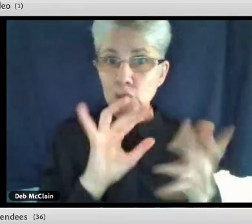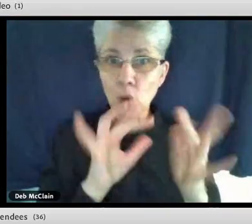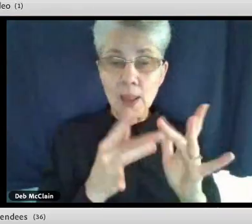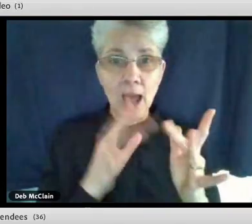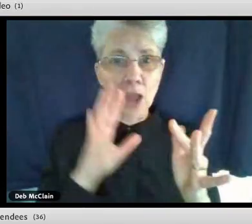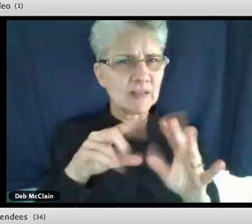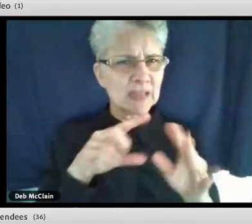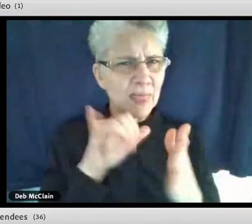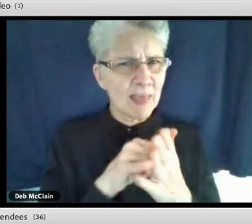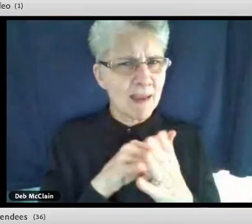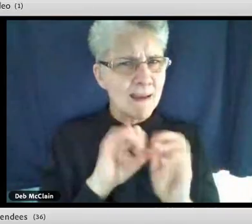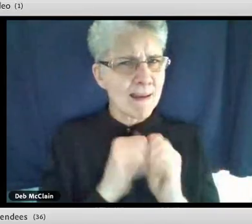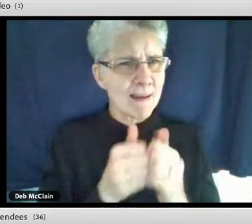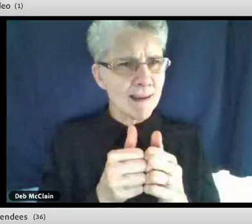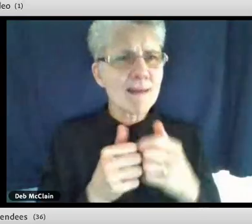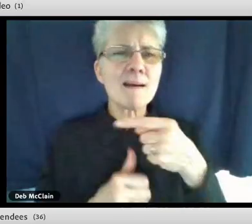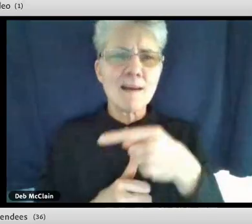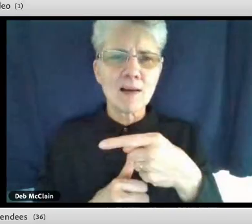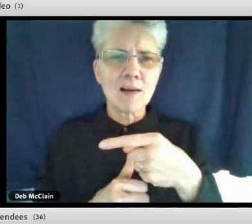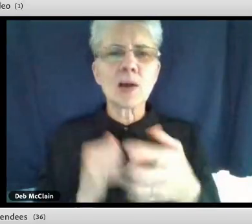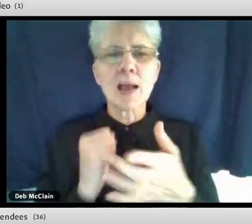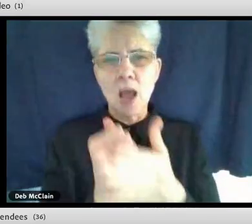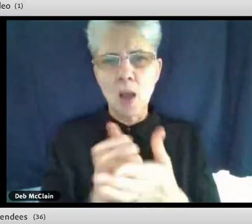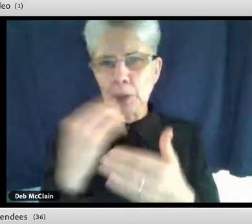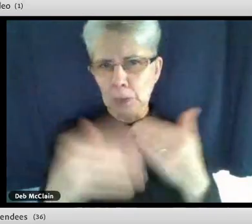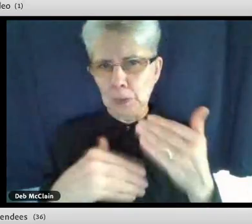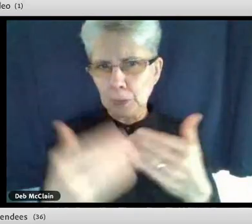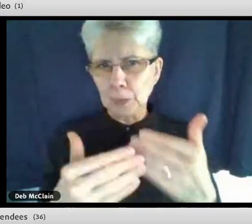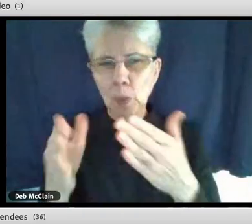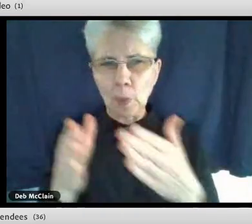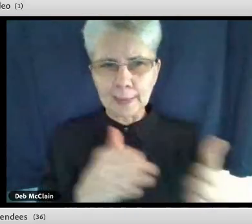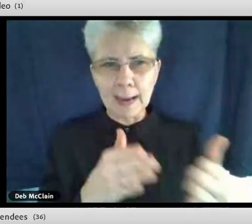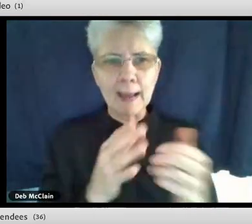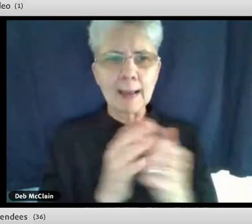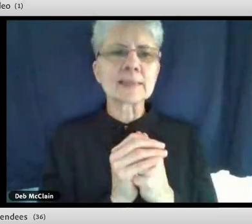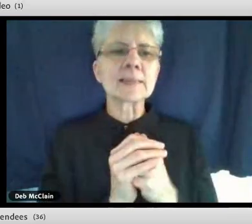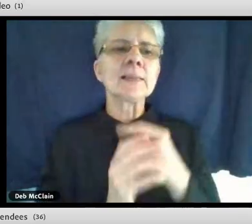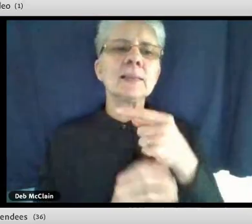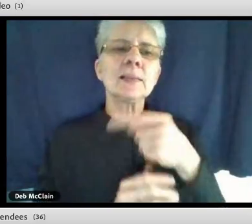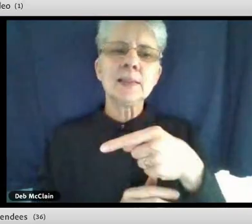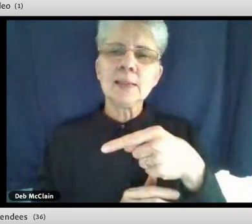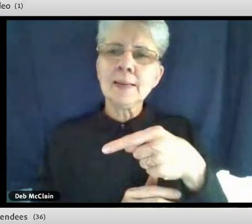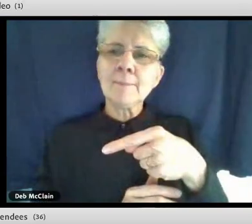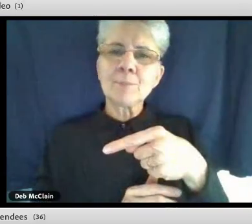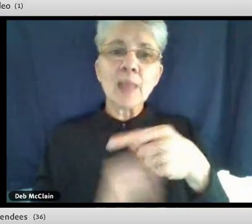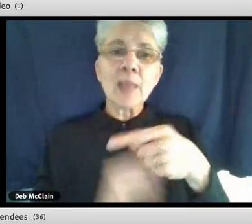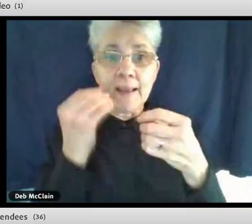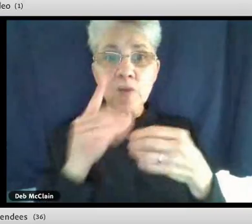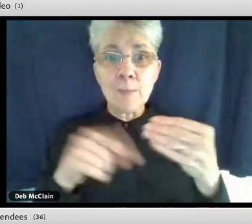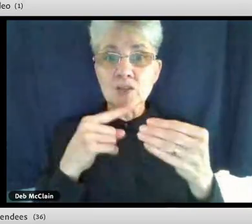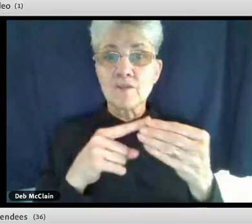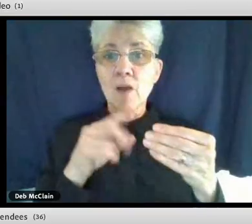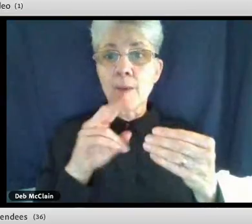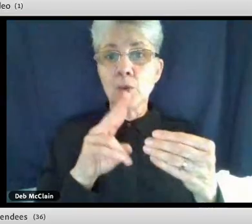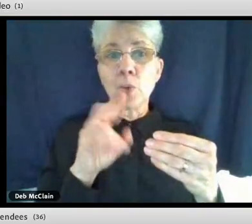For school libraries, if you're starting to teach online, and you've never done that, this is kind of a way to help you get organized.